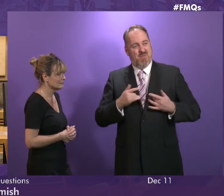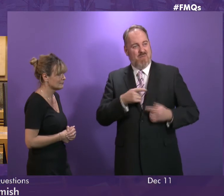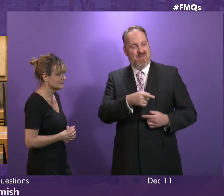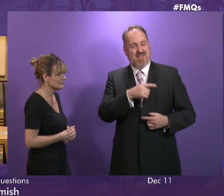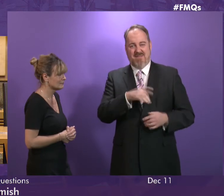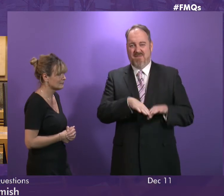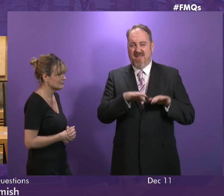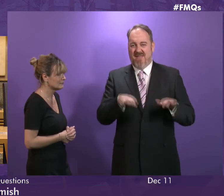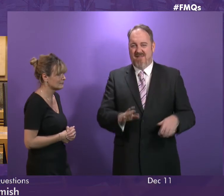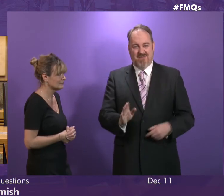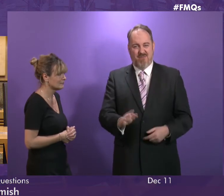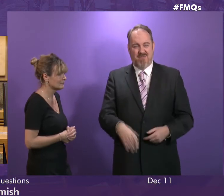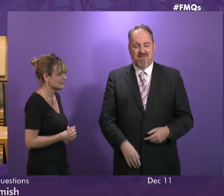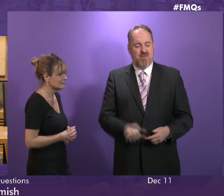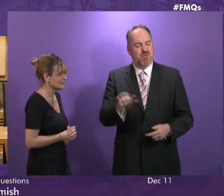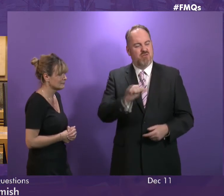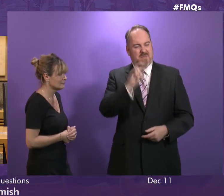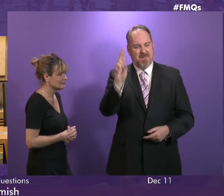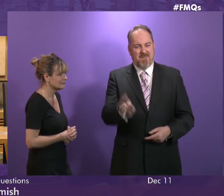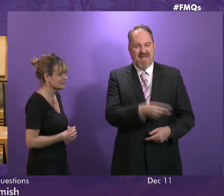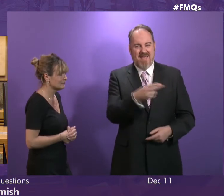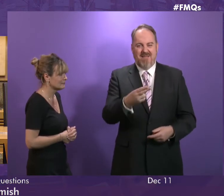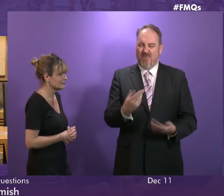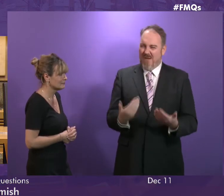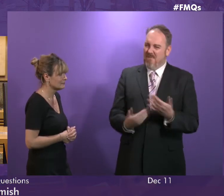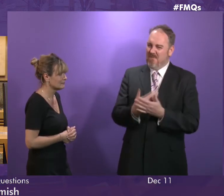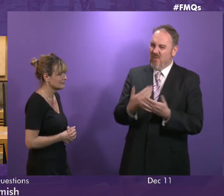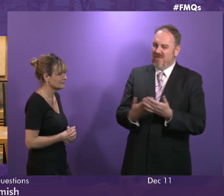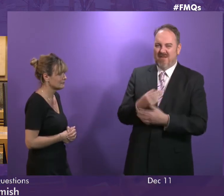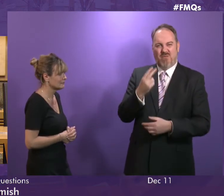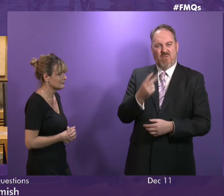Scottish Government move into the 21st century on this issue and implement a full ban on